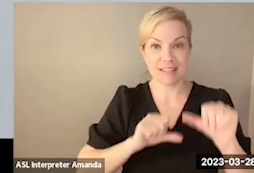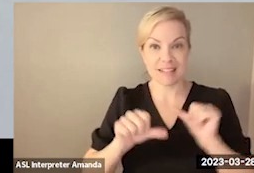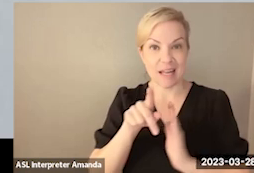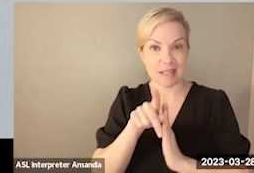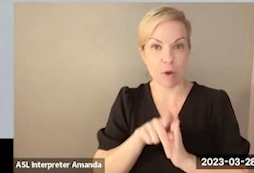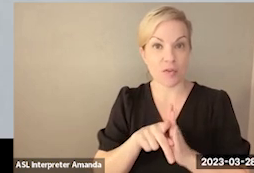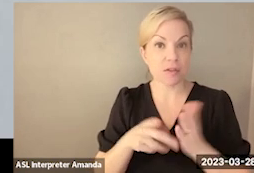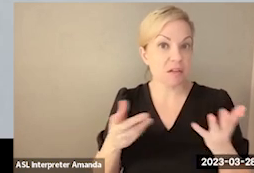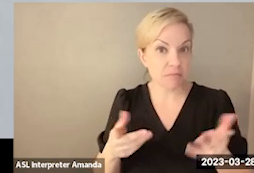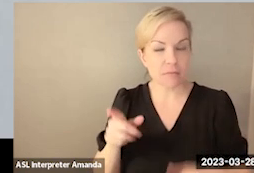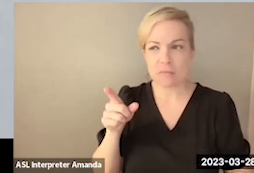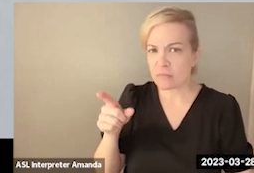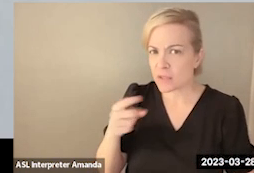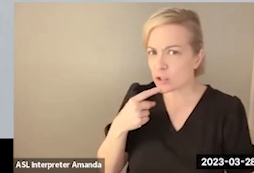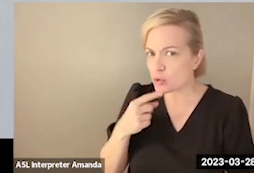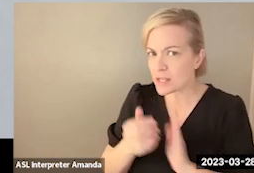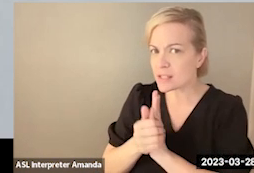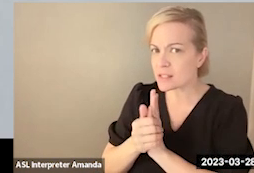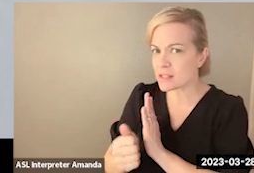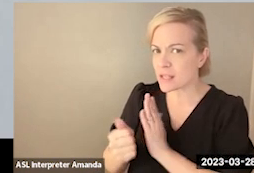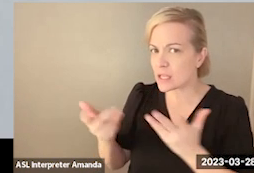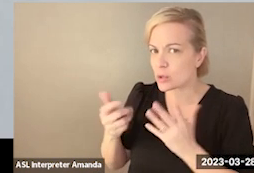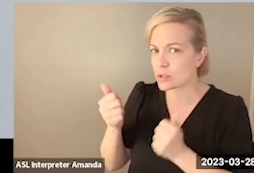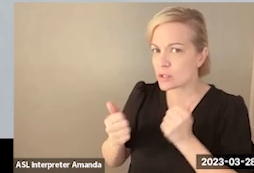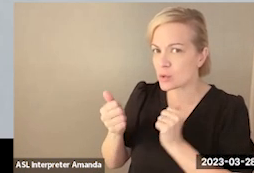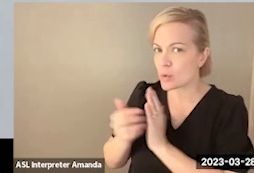So what skills should they have? Kimberly: A scientist.